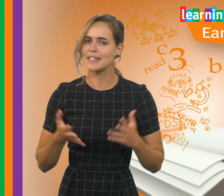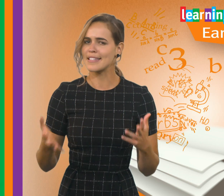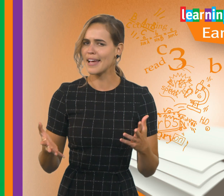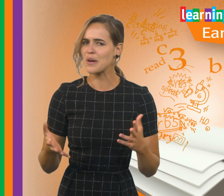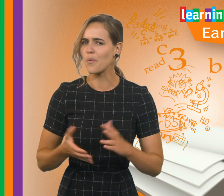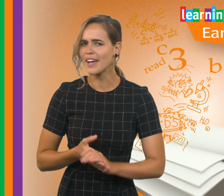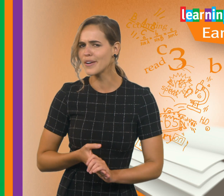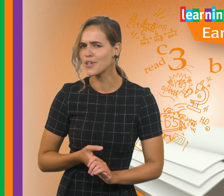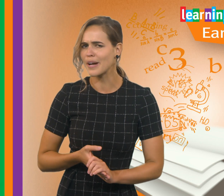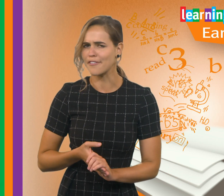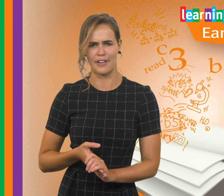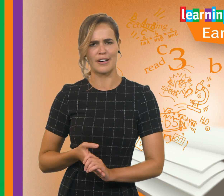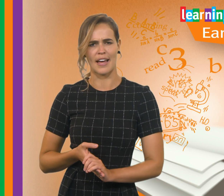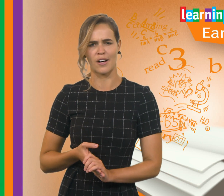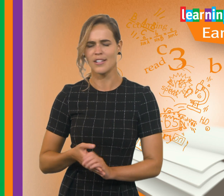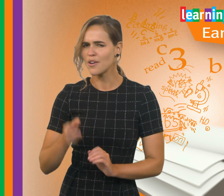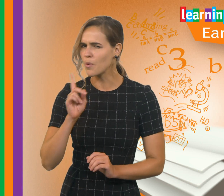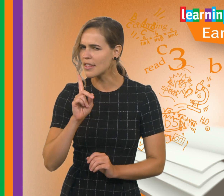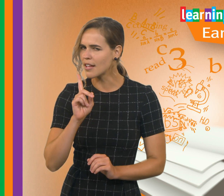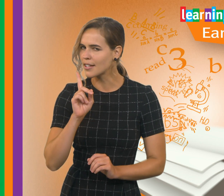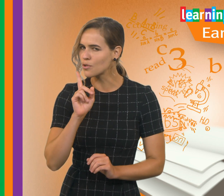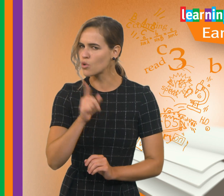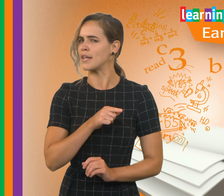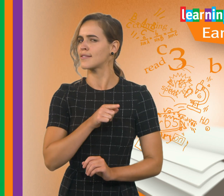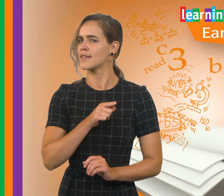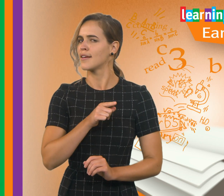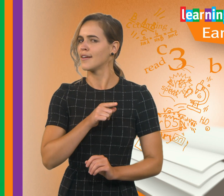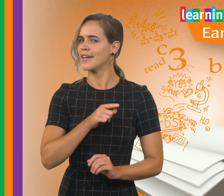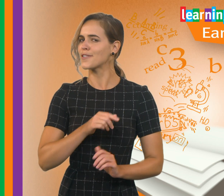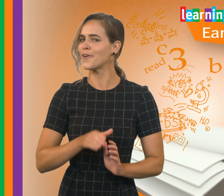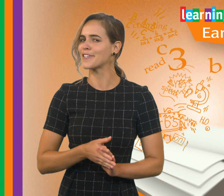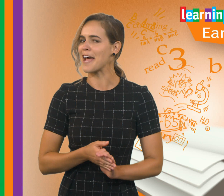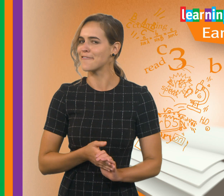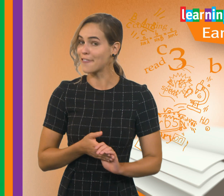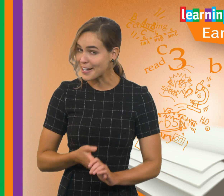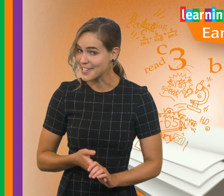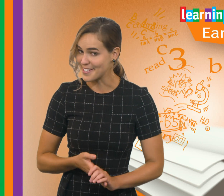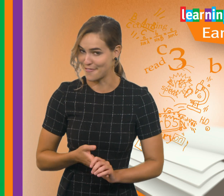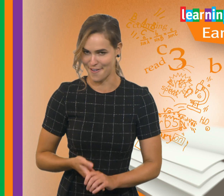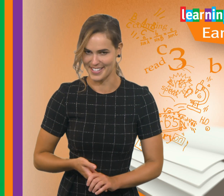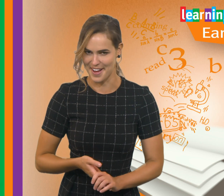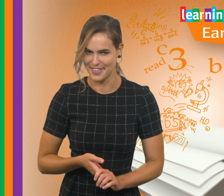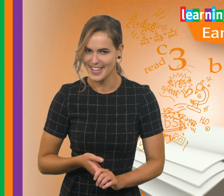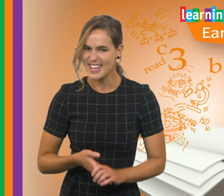Today, we're going to read a fairytale with a twist. It's called a 'Fractured Fairytale'.